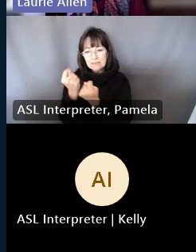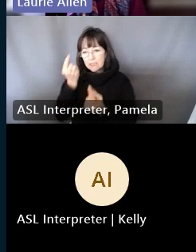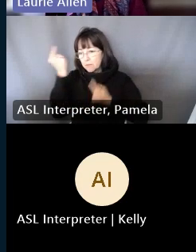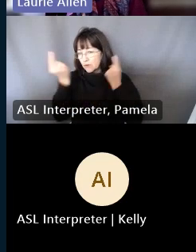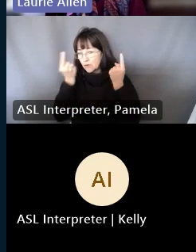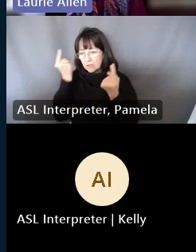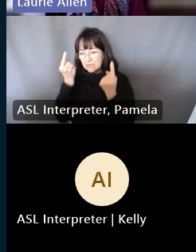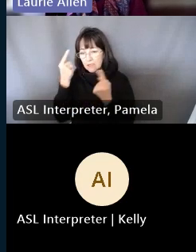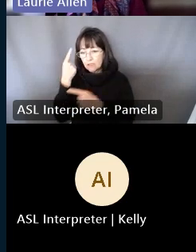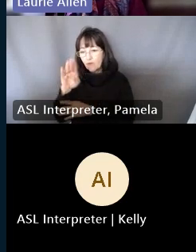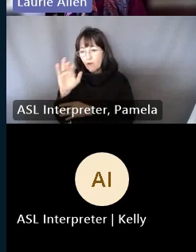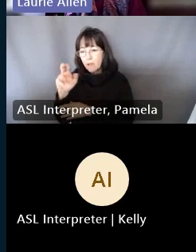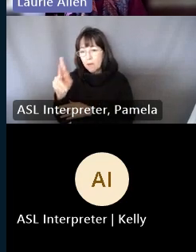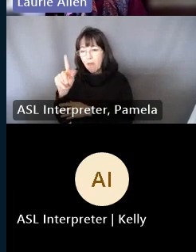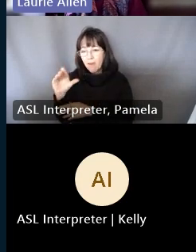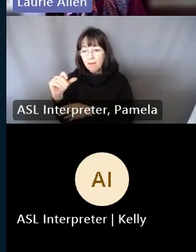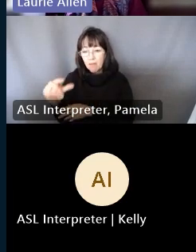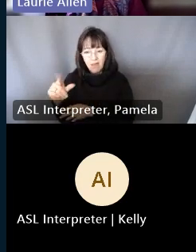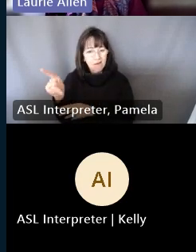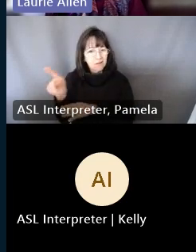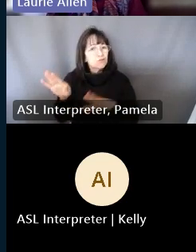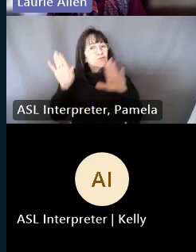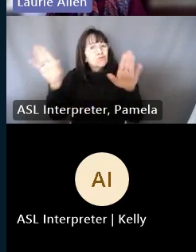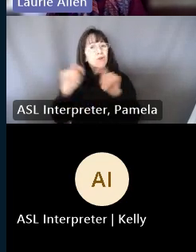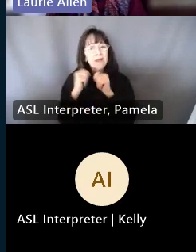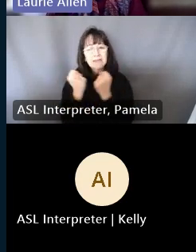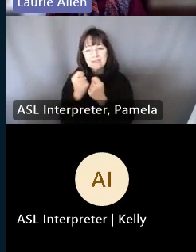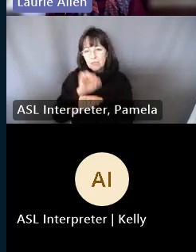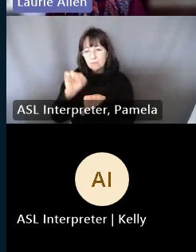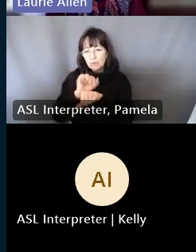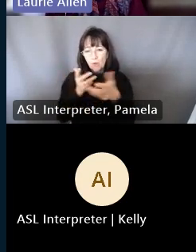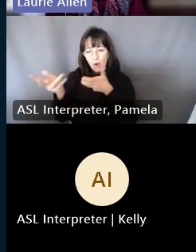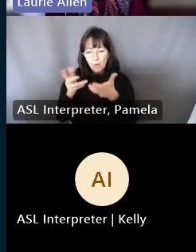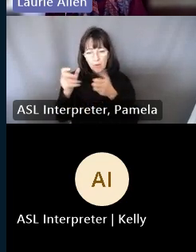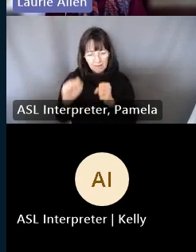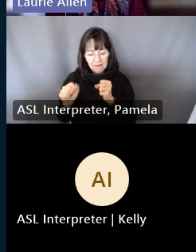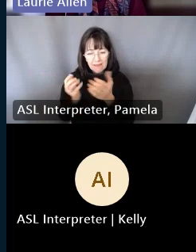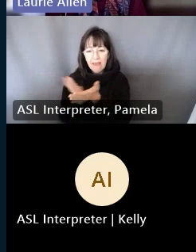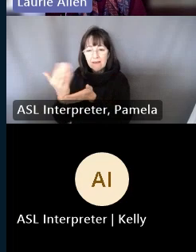But they're a great team to work with and they can interact with you in whatever way is most comfortable for you.